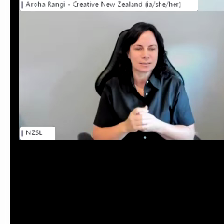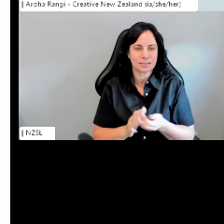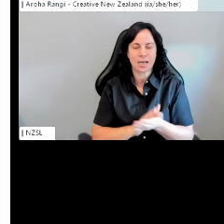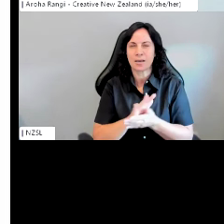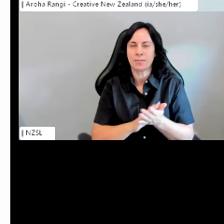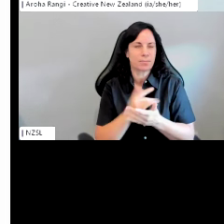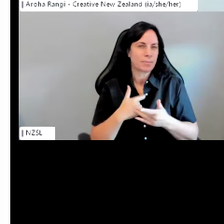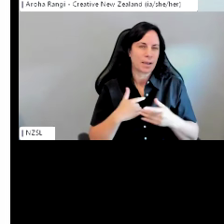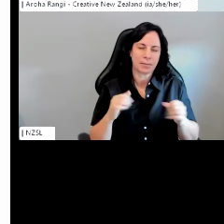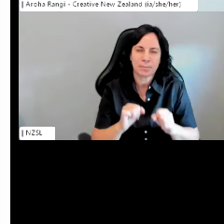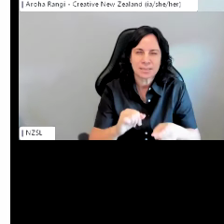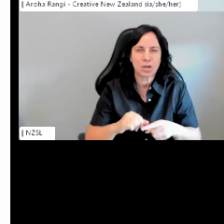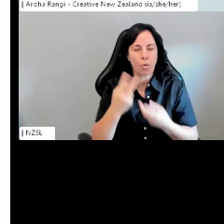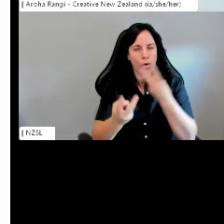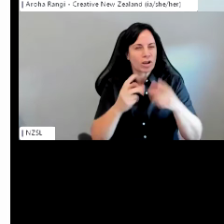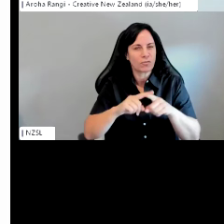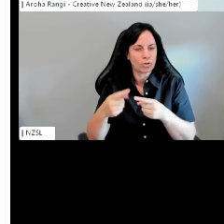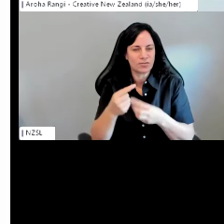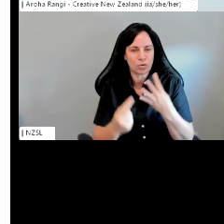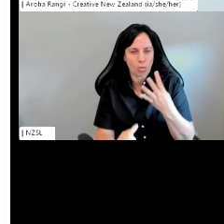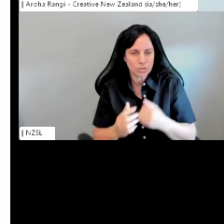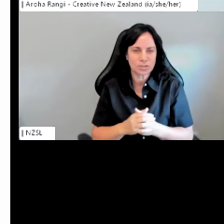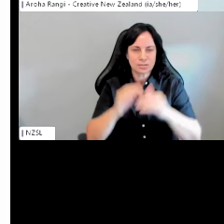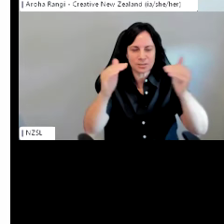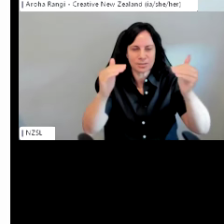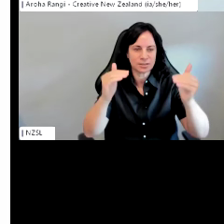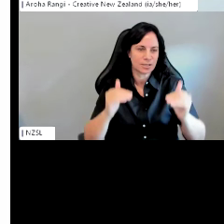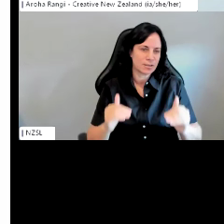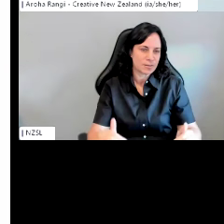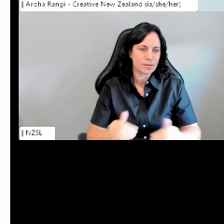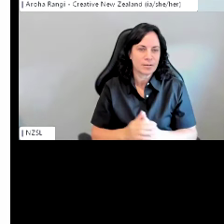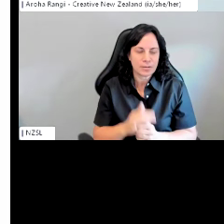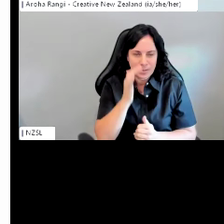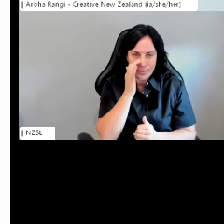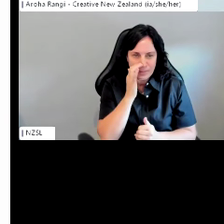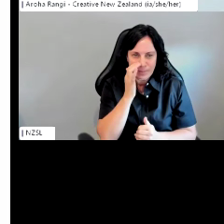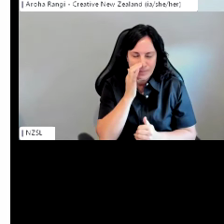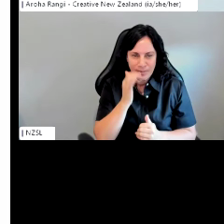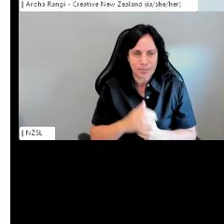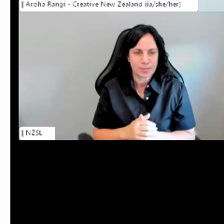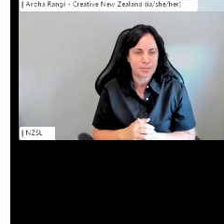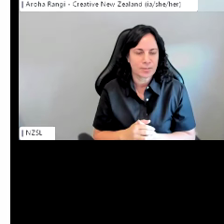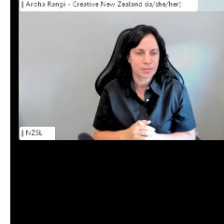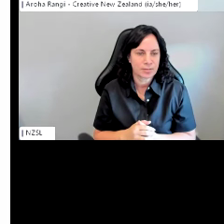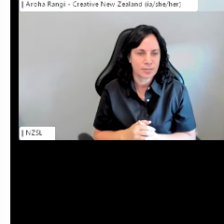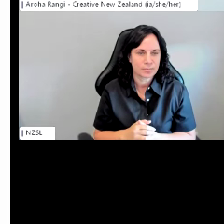some option. Um, and um, and so, you know, uh, if they're only going to go to one thing, why should